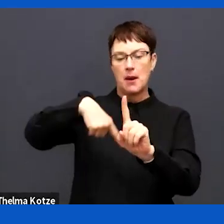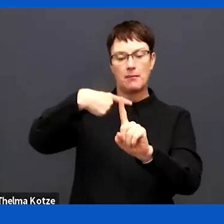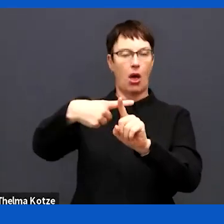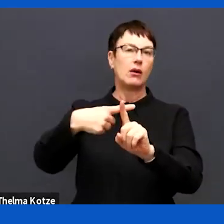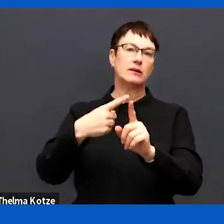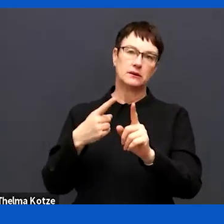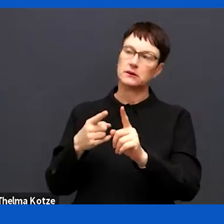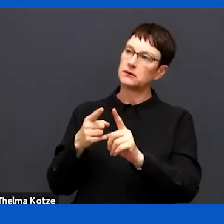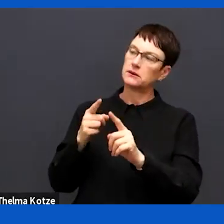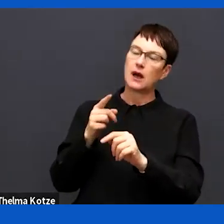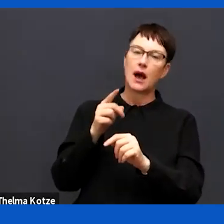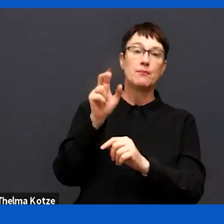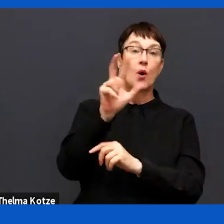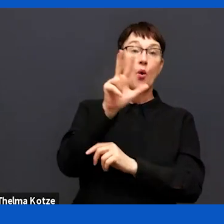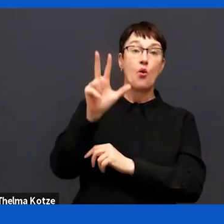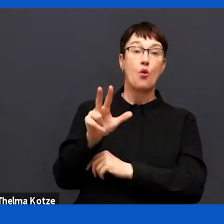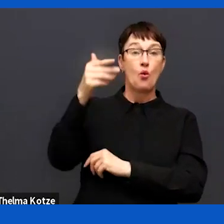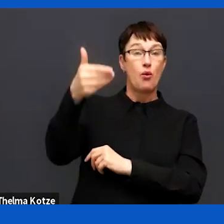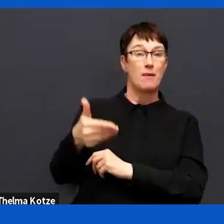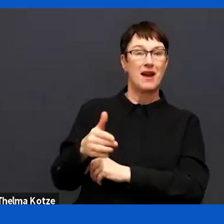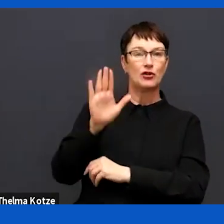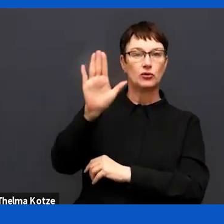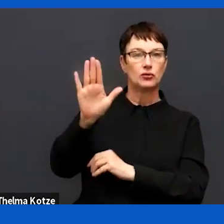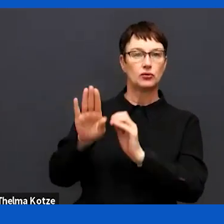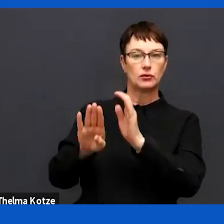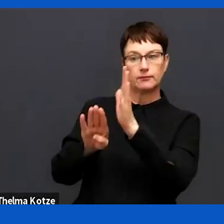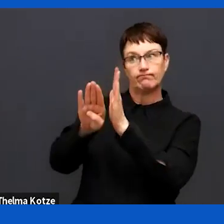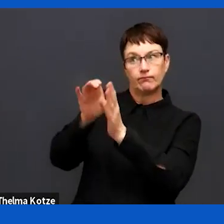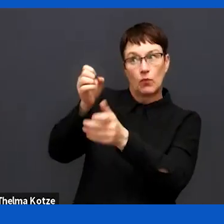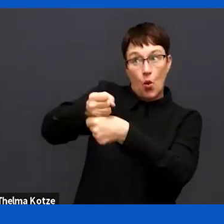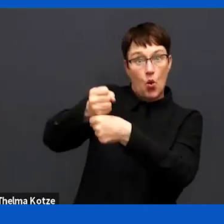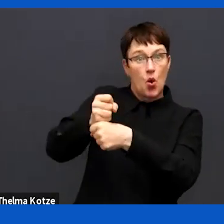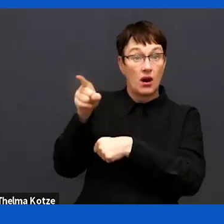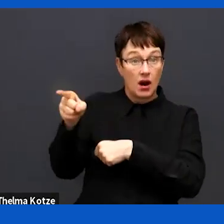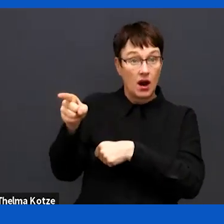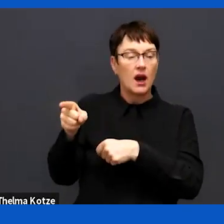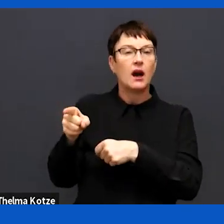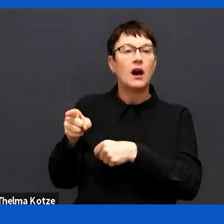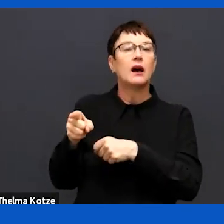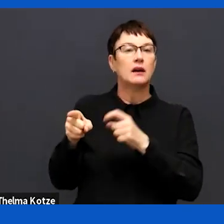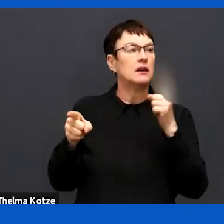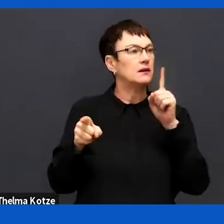And then the most, most important, we need to involve people with disability in the testing.